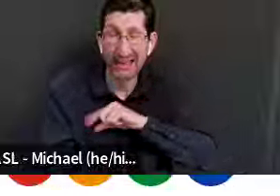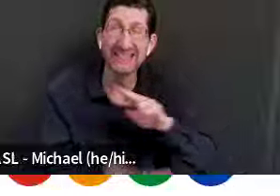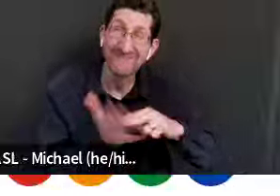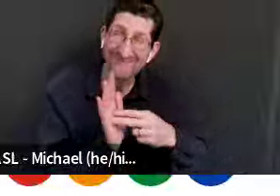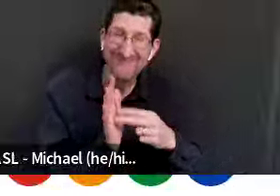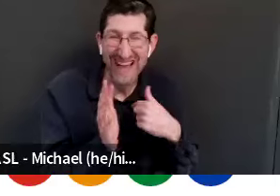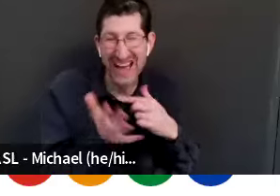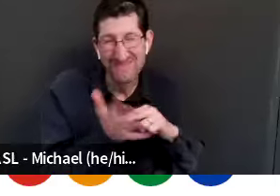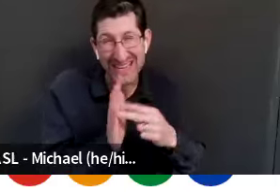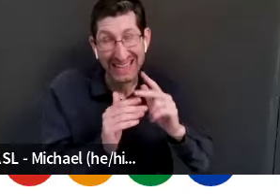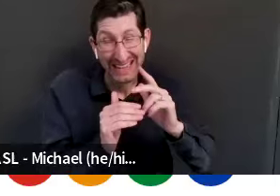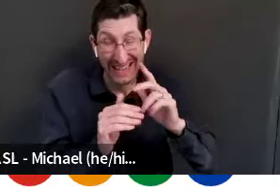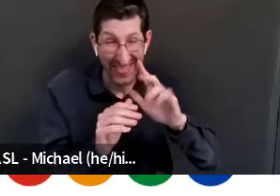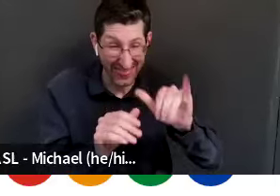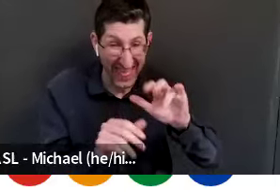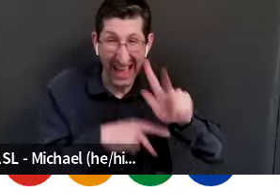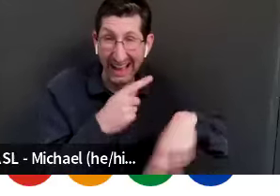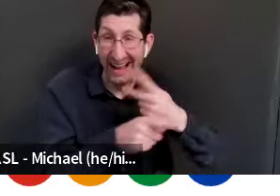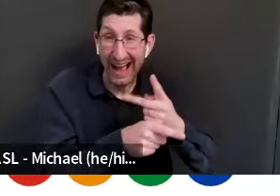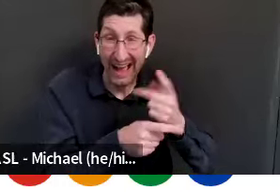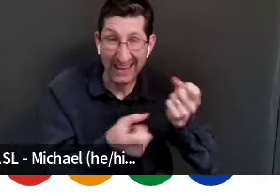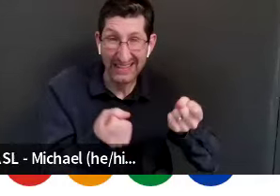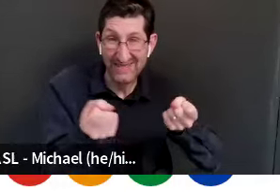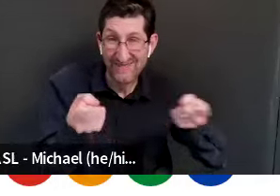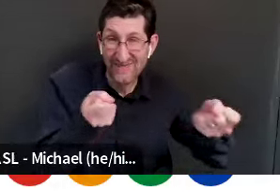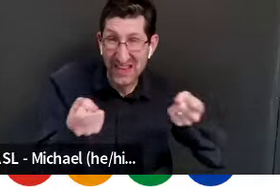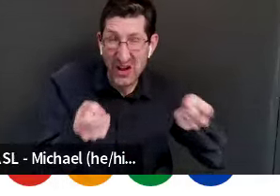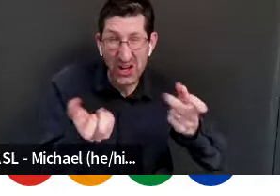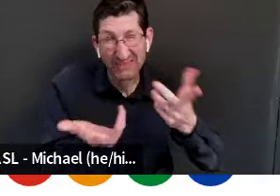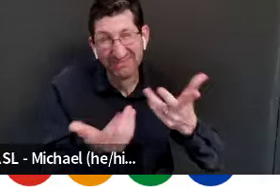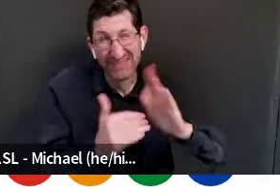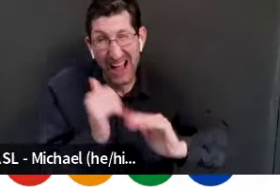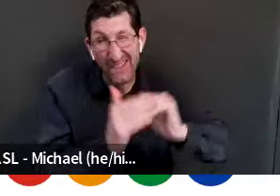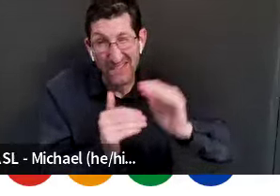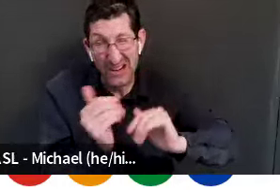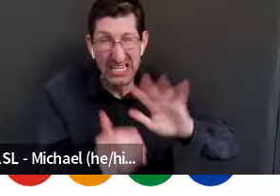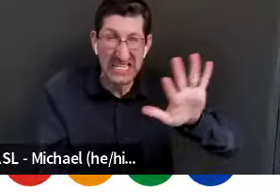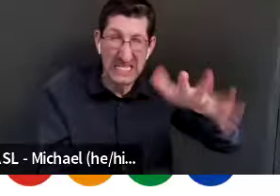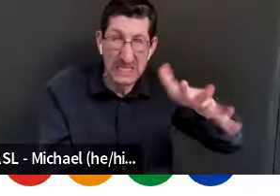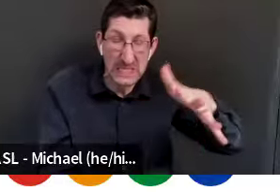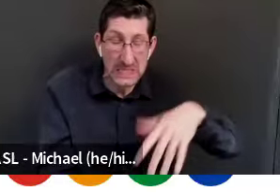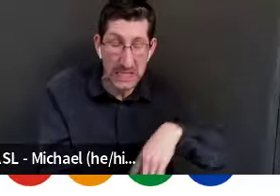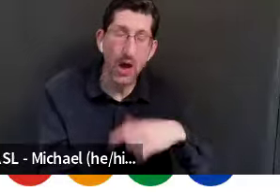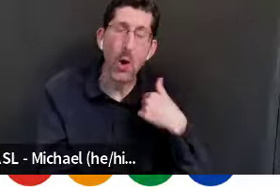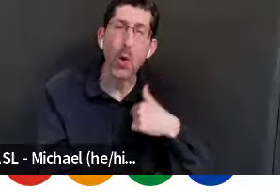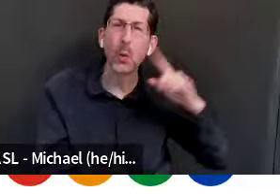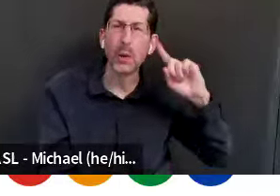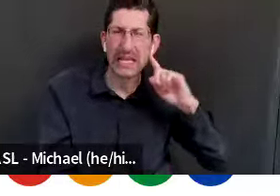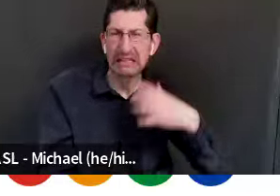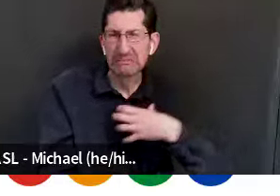WE RECOGNIZE THE RIDE QUALITY SOMETIMES, MEANING THE COMFORT OF THE VEHICLES, IS NOT WHAT YOU WOULD EXPECT.